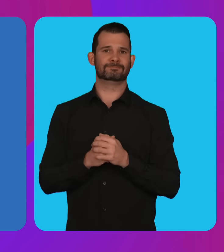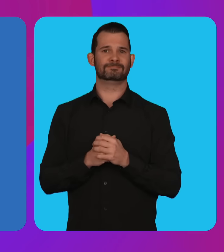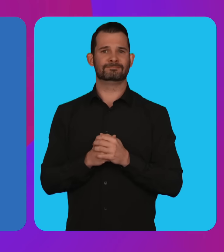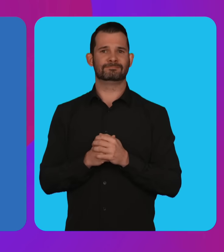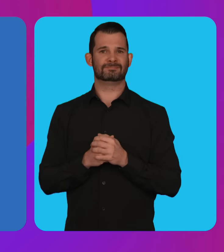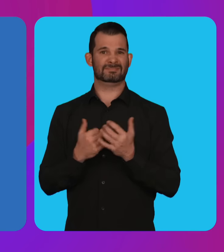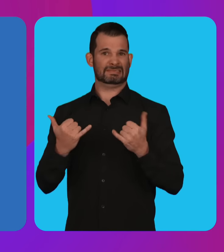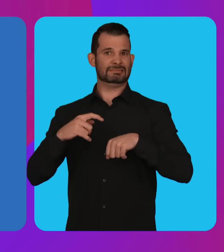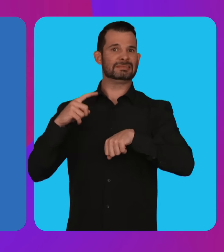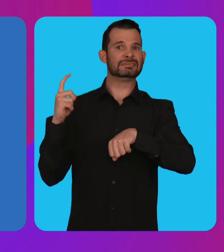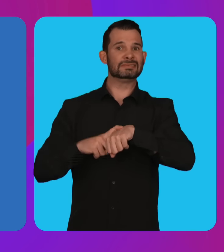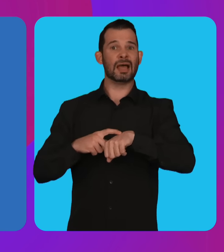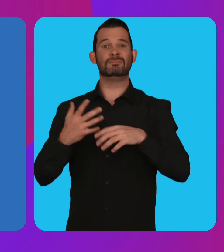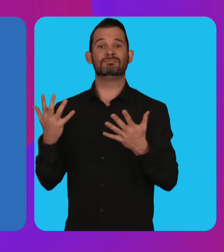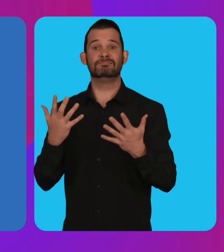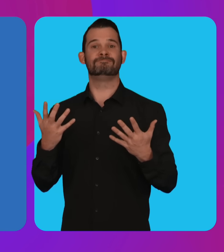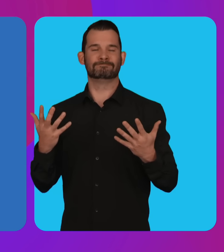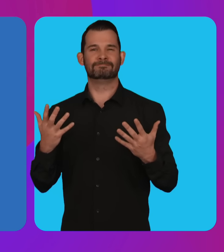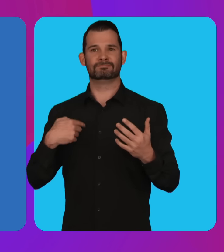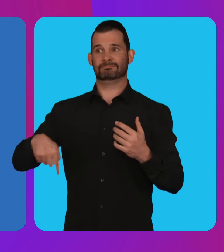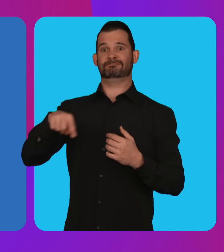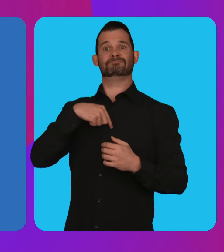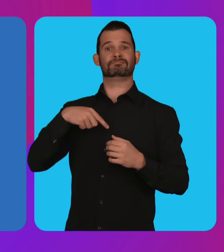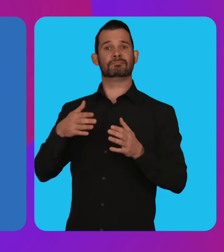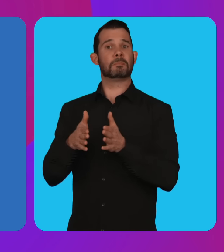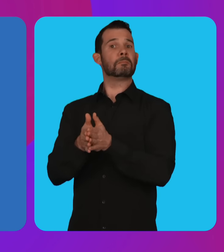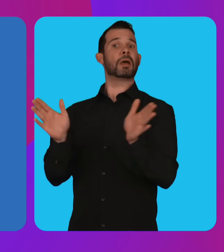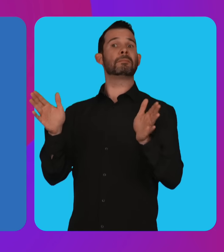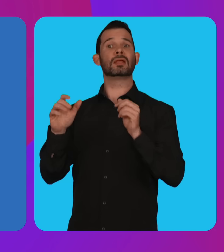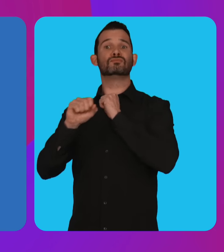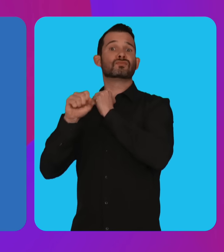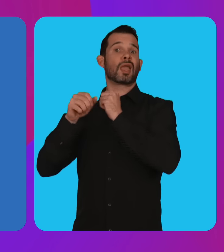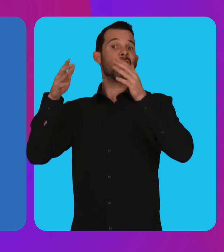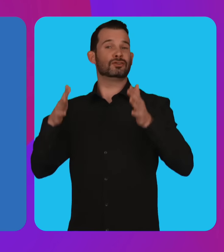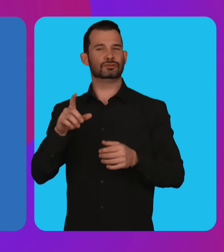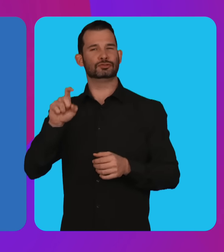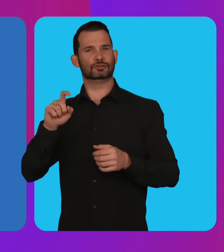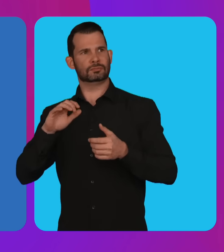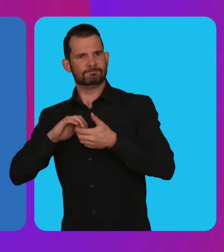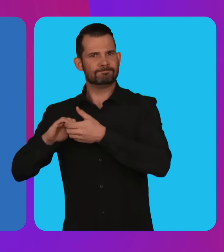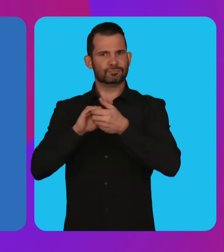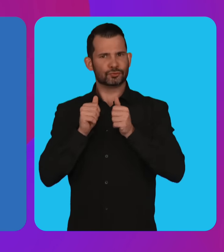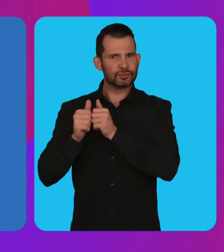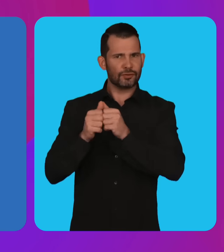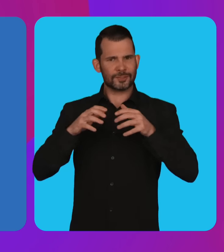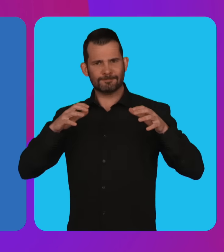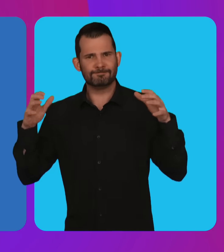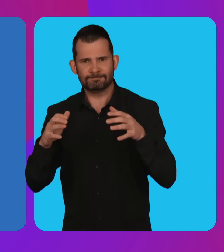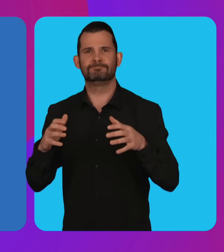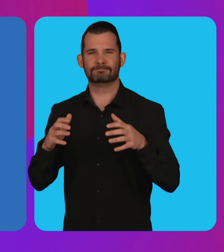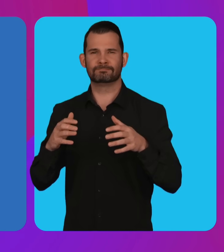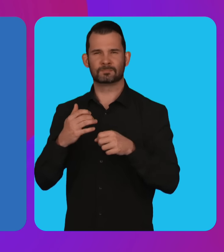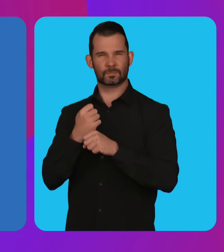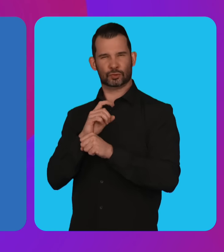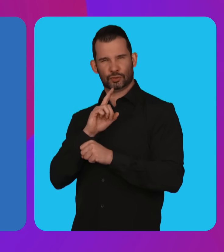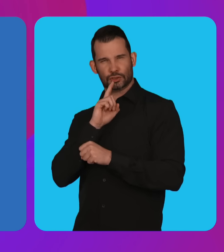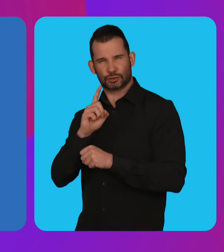I think that's the time when we public broadcasters should collaborate together and to make